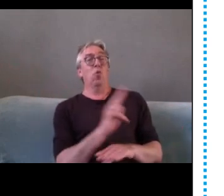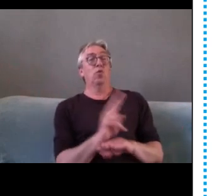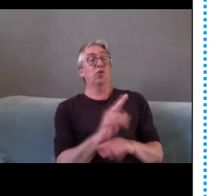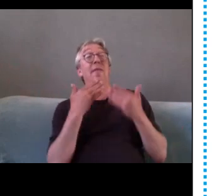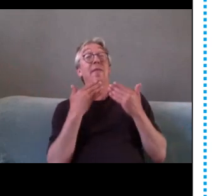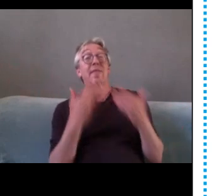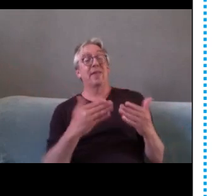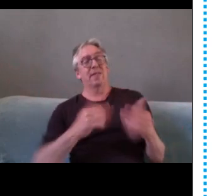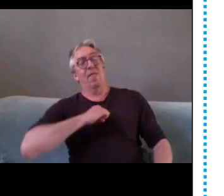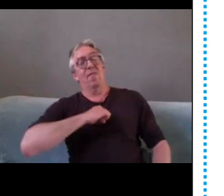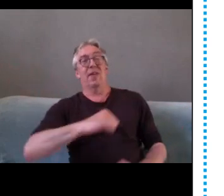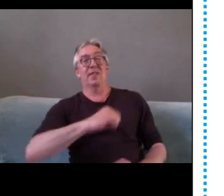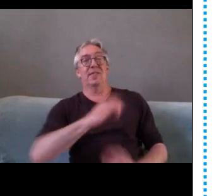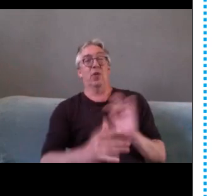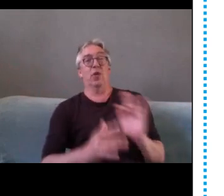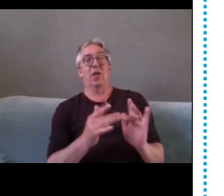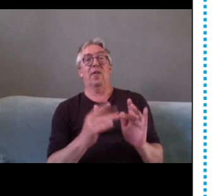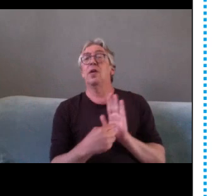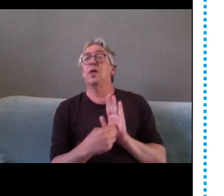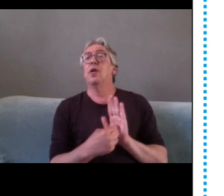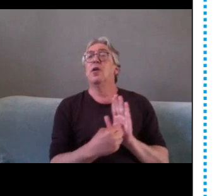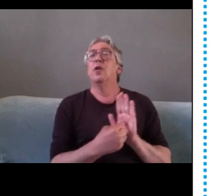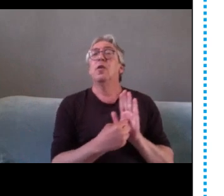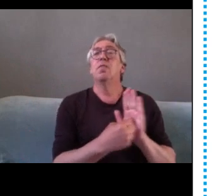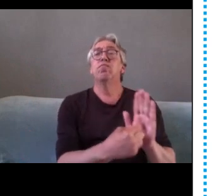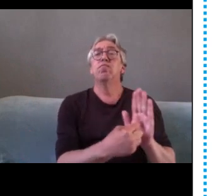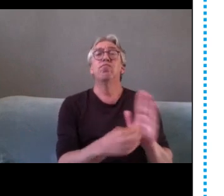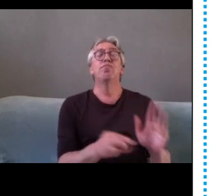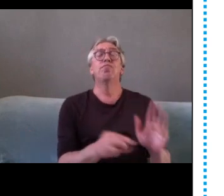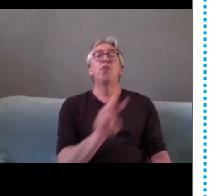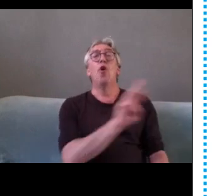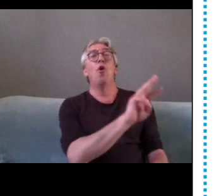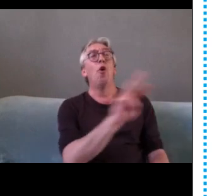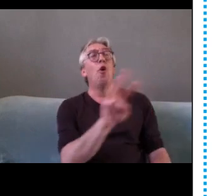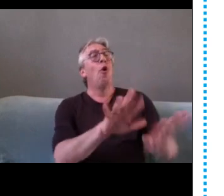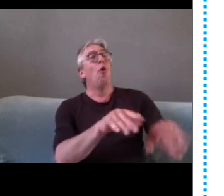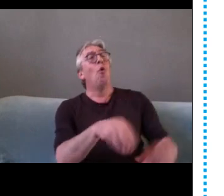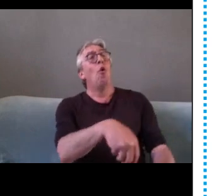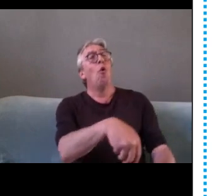such as checking websites for eGovernment services,